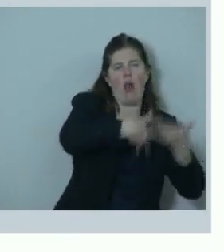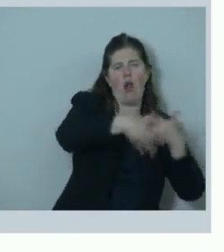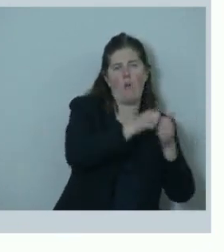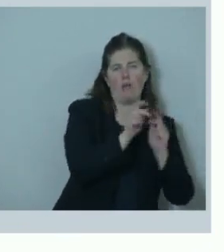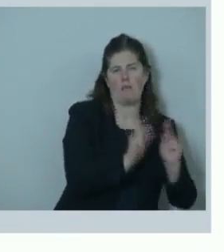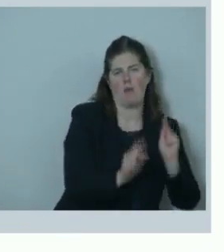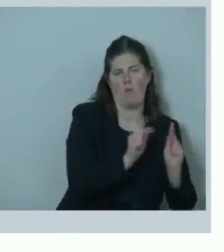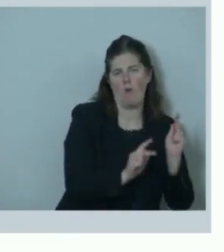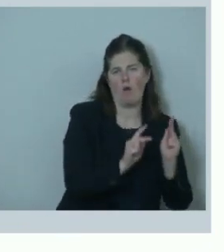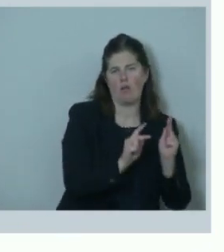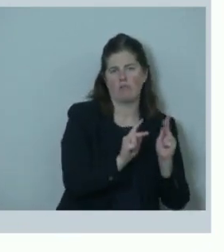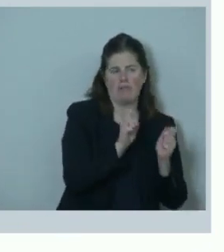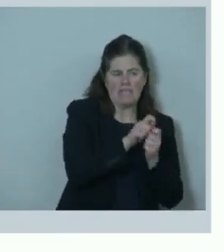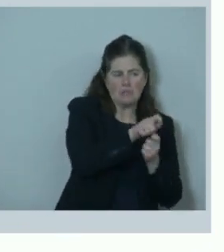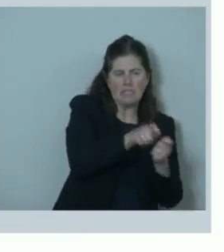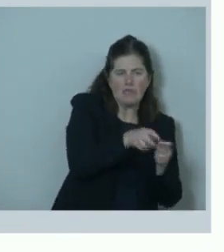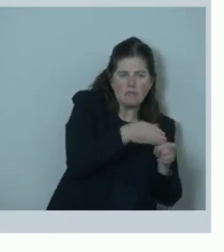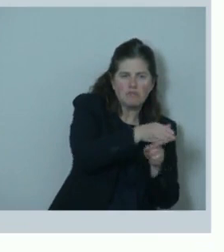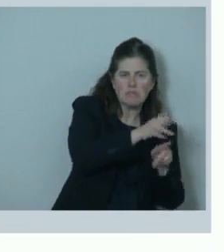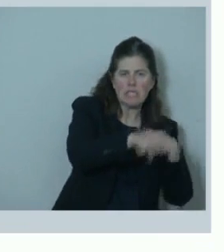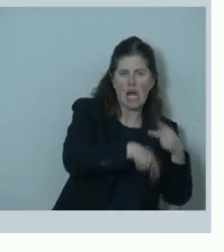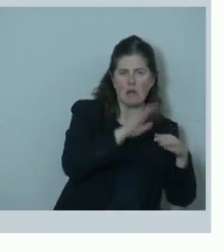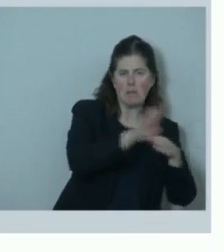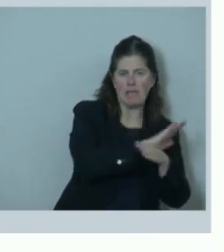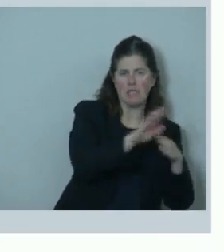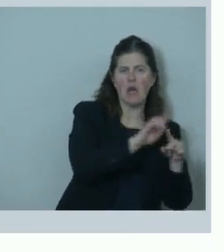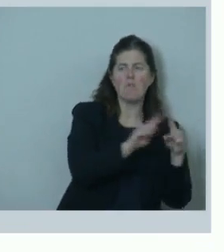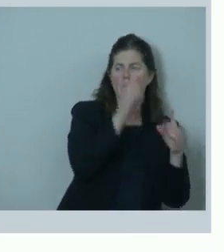YOU HAVE PEOPLE DRIVING TO A NURSERY.